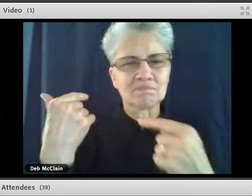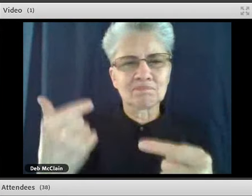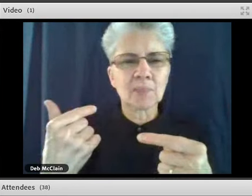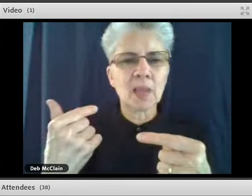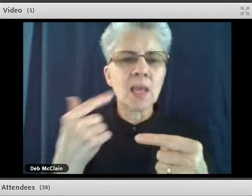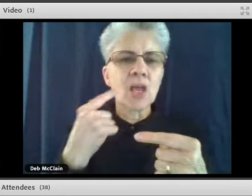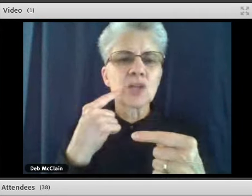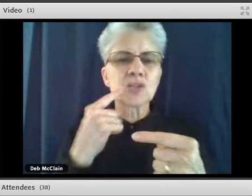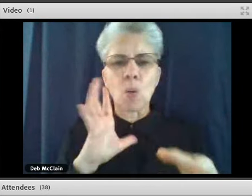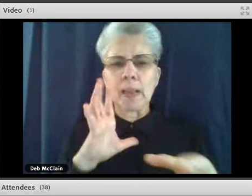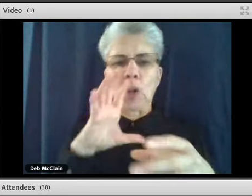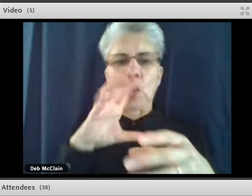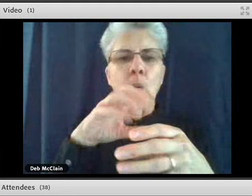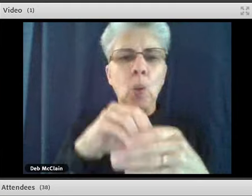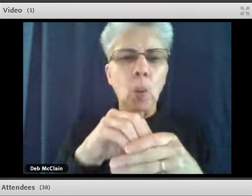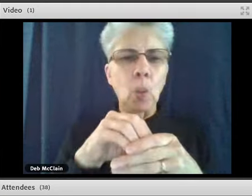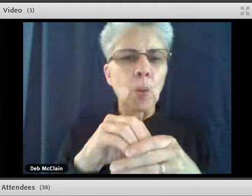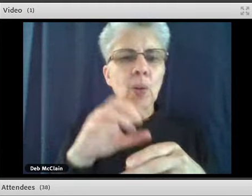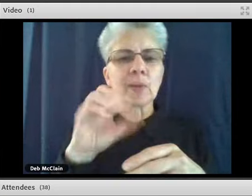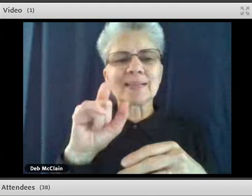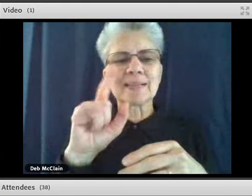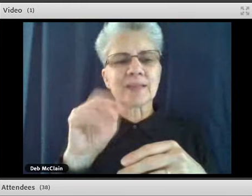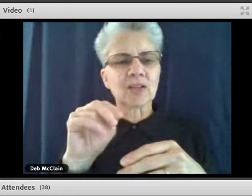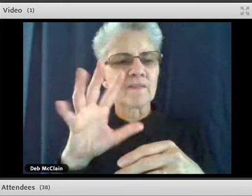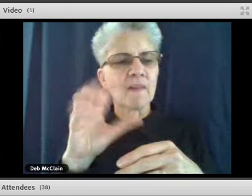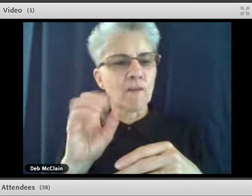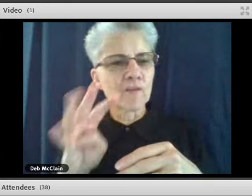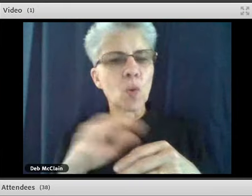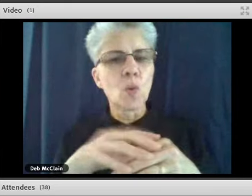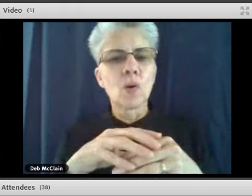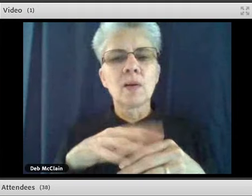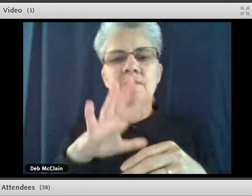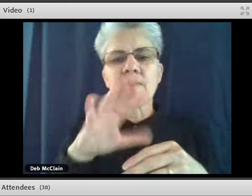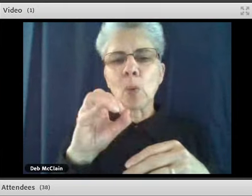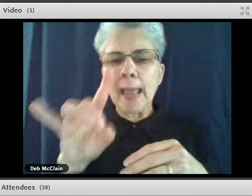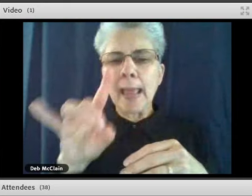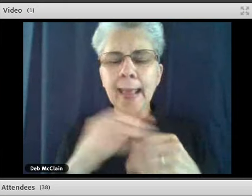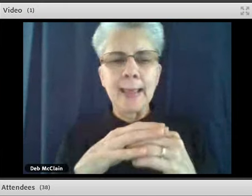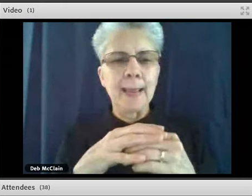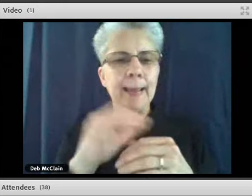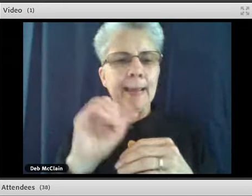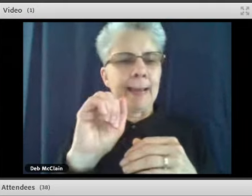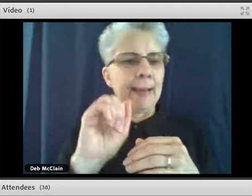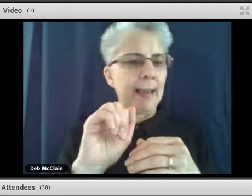So, they talk about Section 504 or 508, the Americans with Disabilities Act.